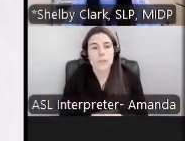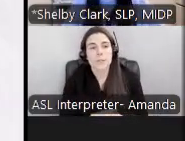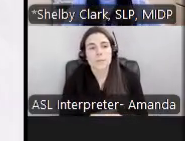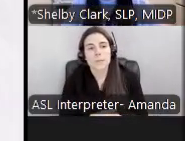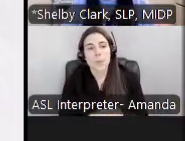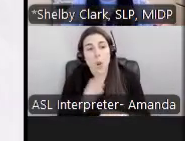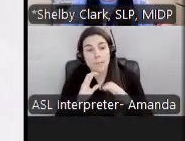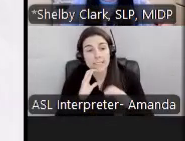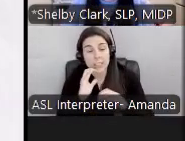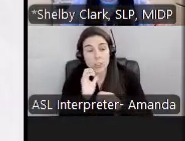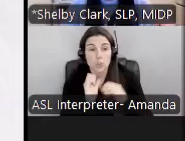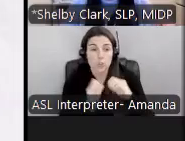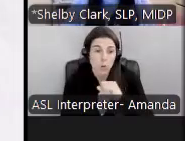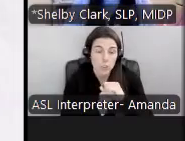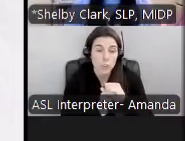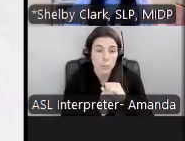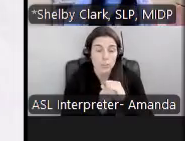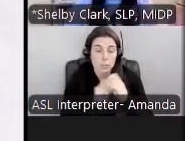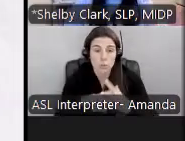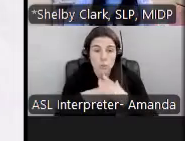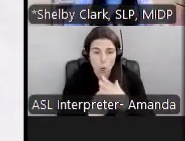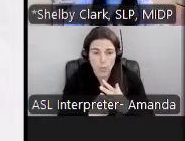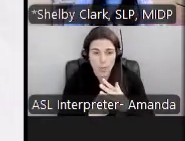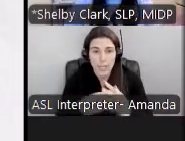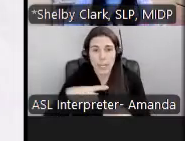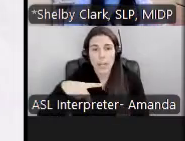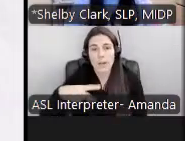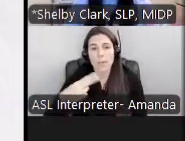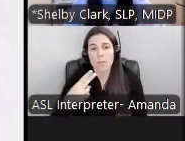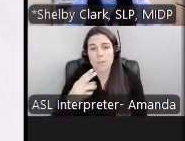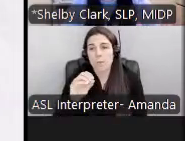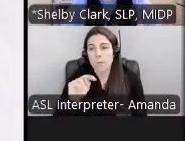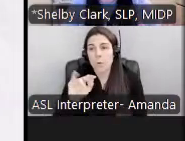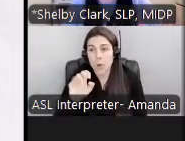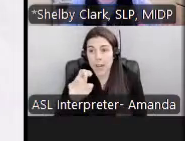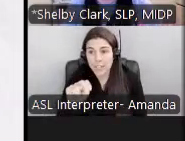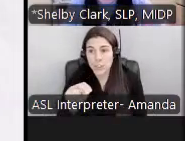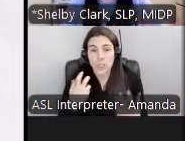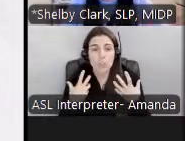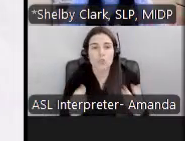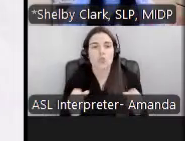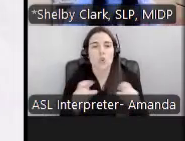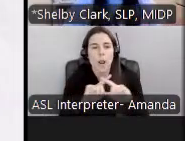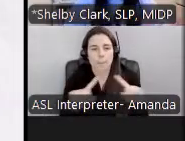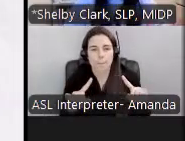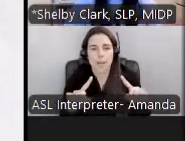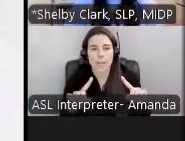and phonation is strong, but by 18 months, we expect 20 to 50